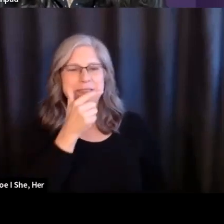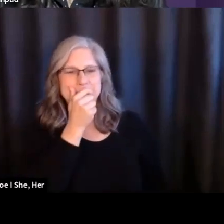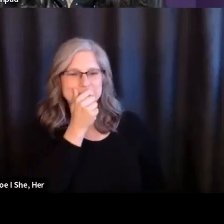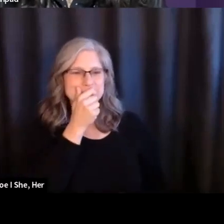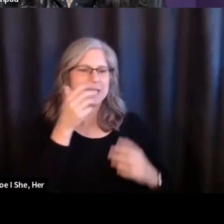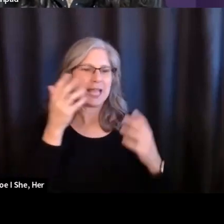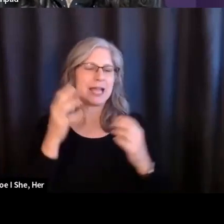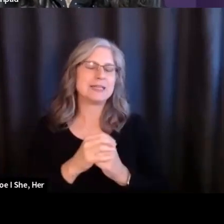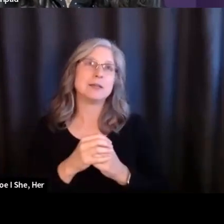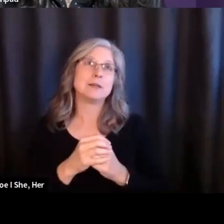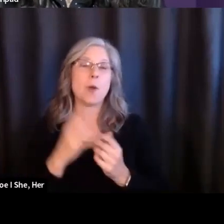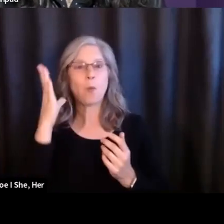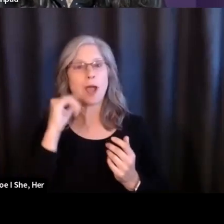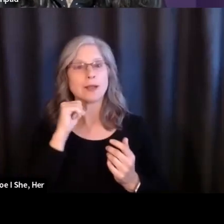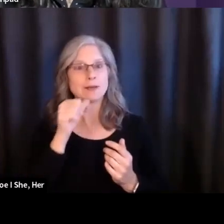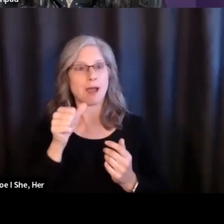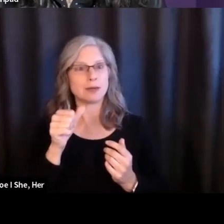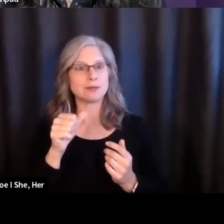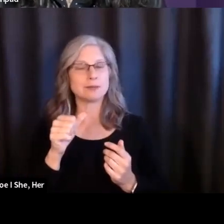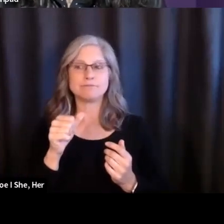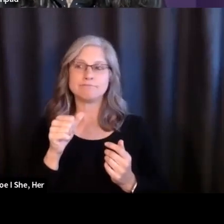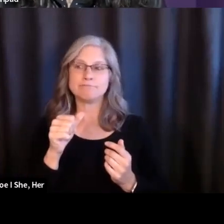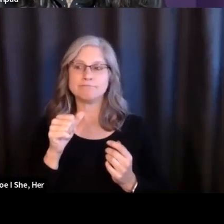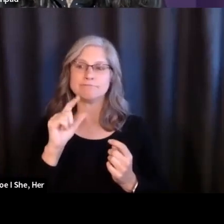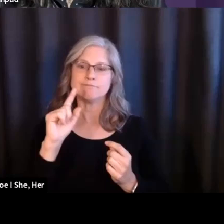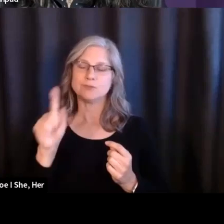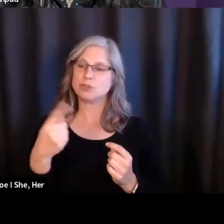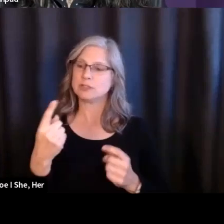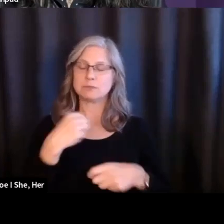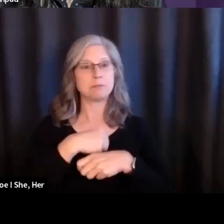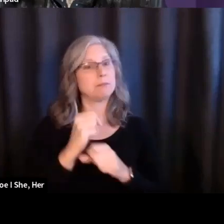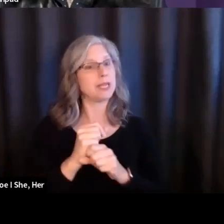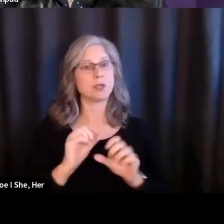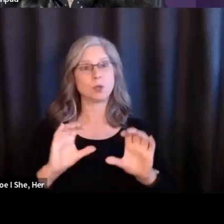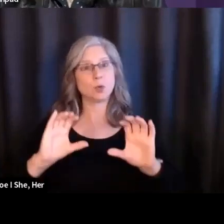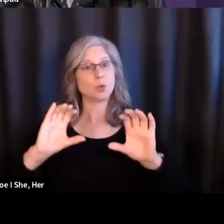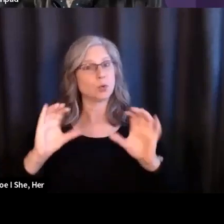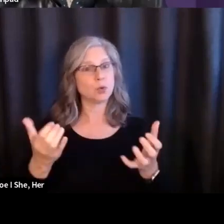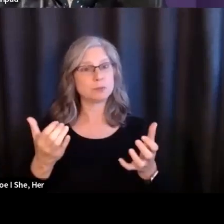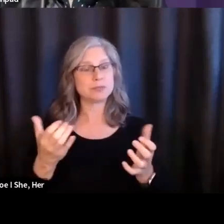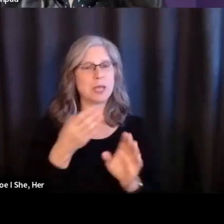why not actually just create groups on the basis like prescreen your